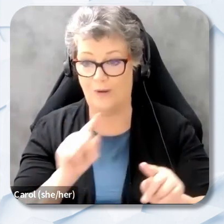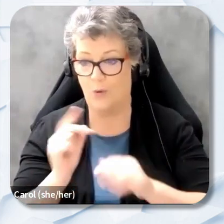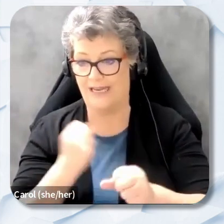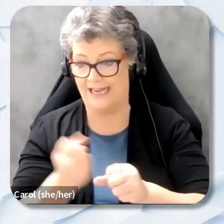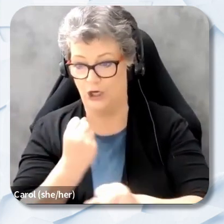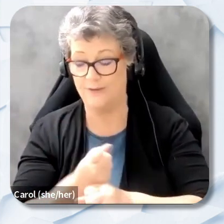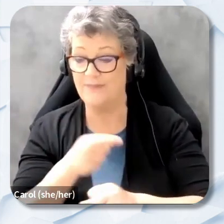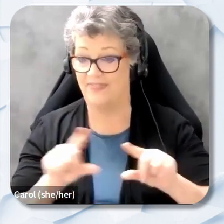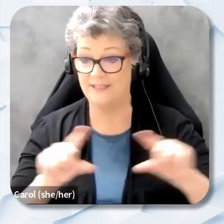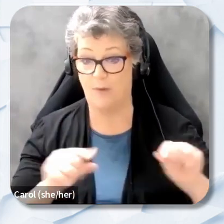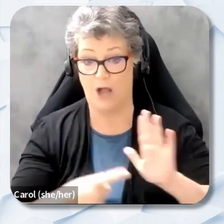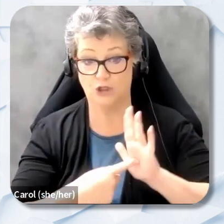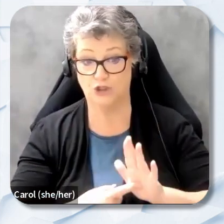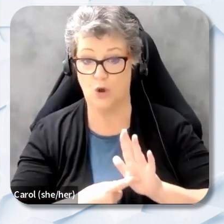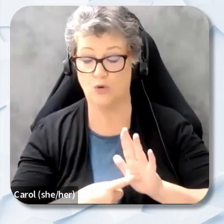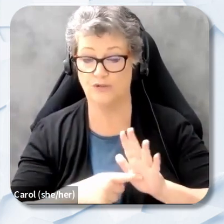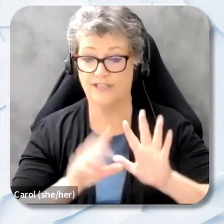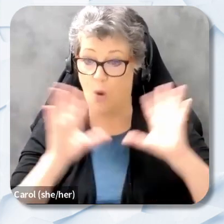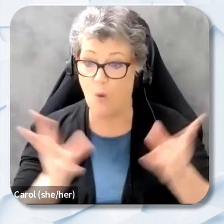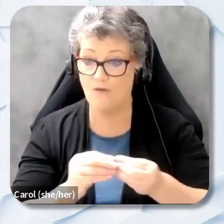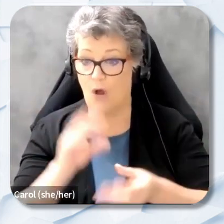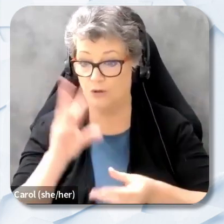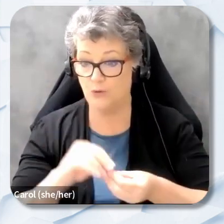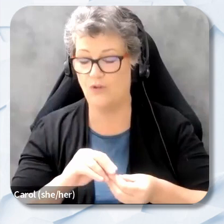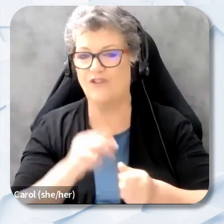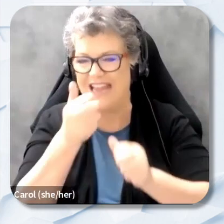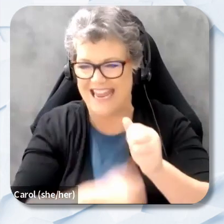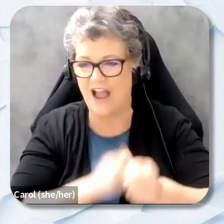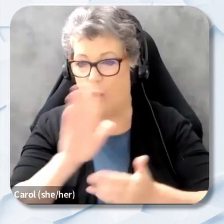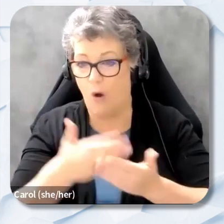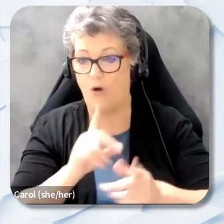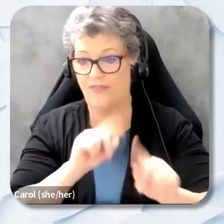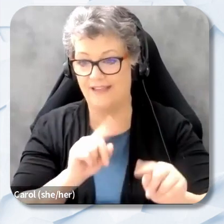This box will display the overall expenditures total for all of the years reported.